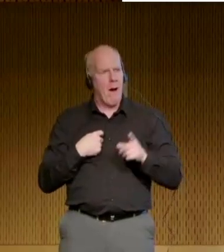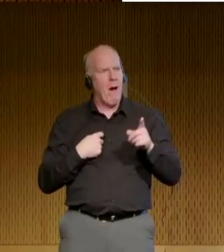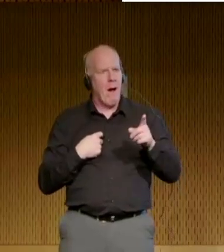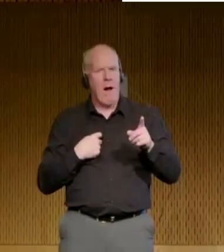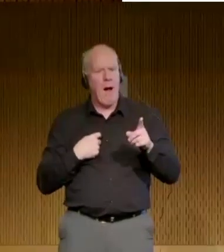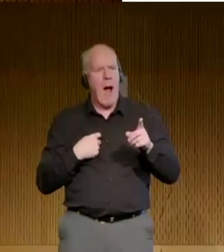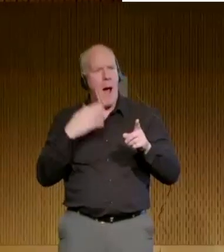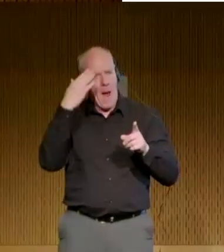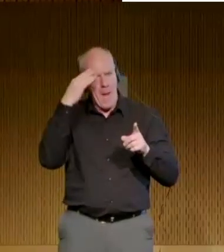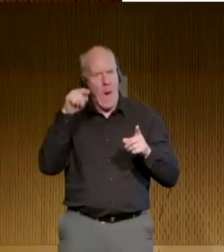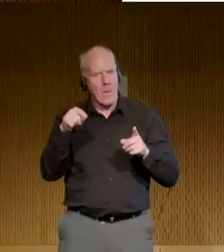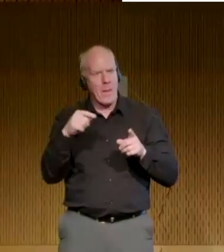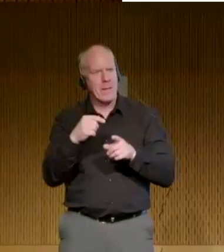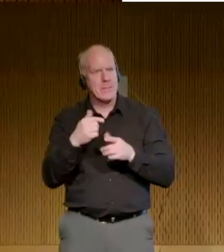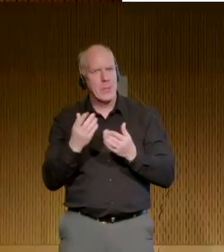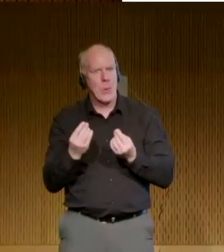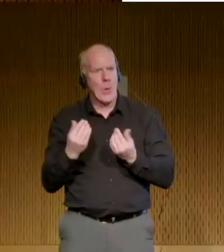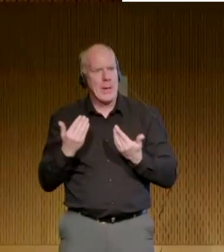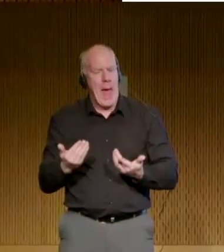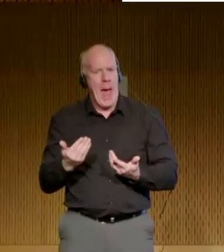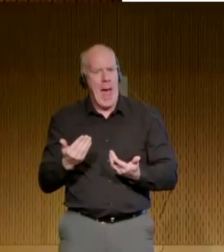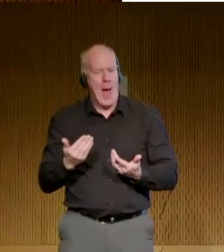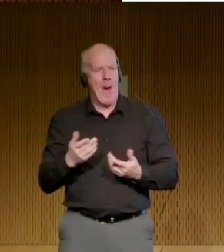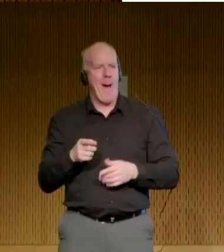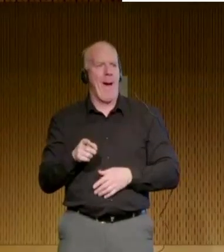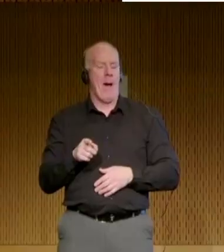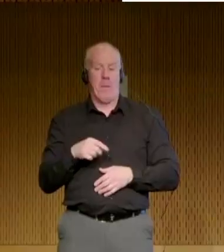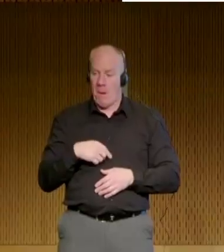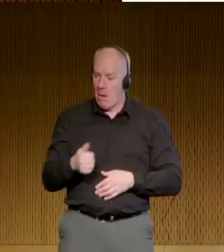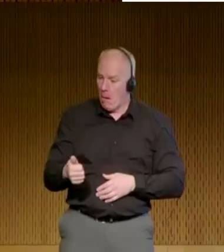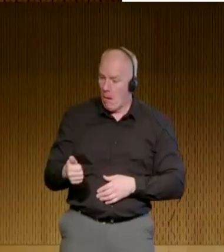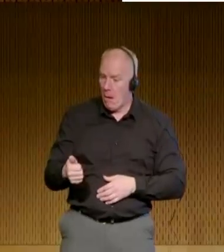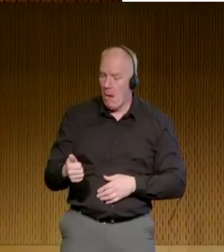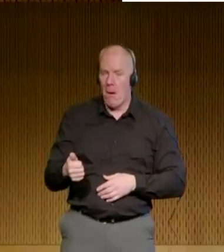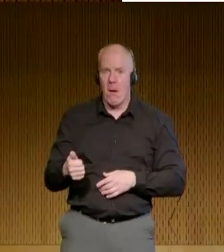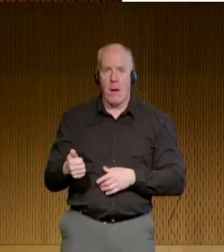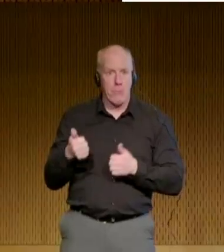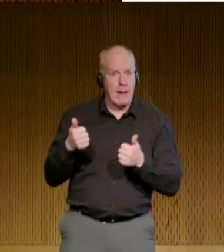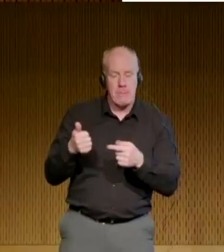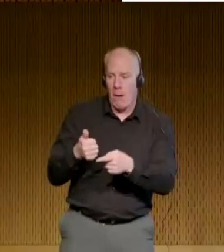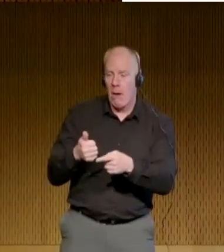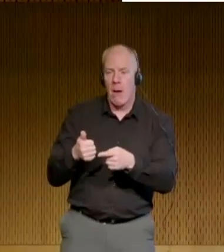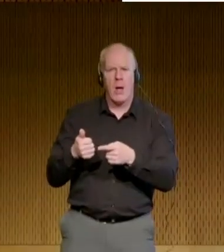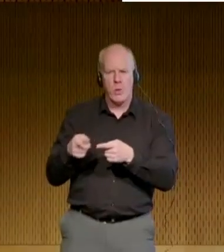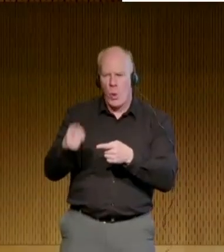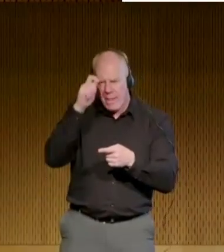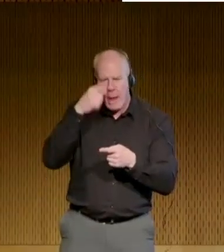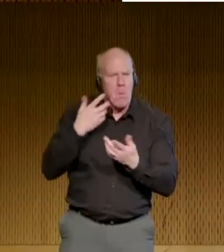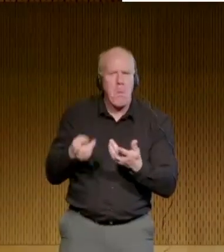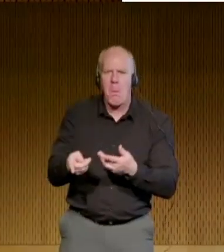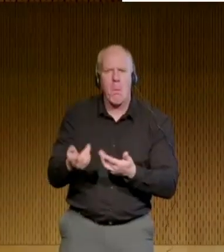I know what this is about now". And I said to him, great. I said, what do you think it's about? And